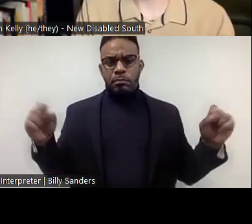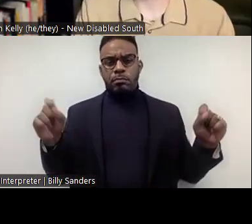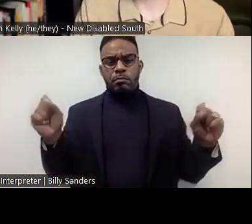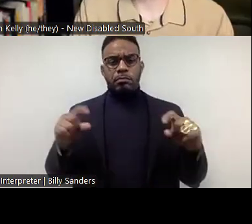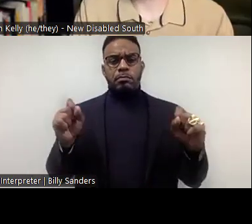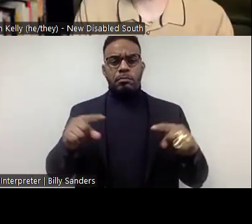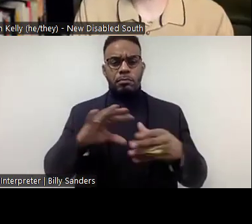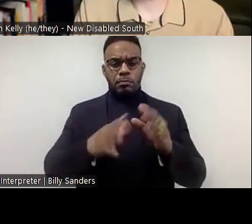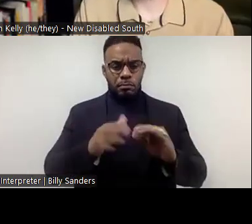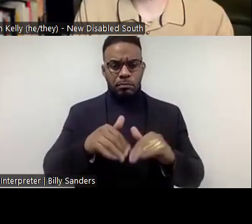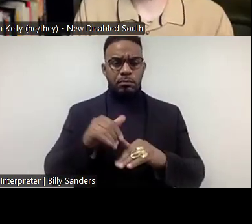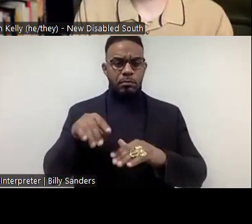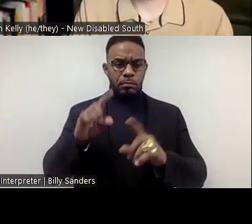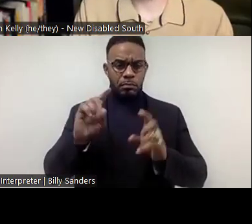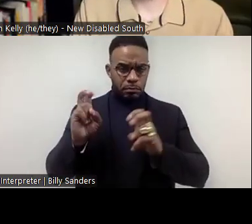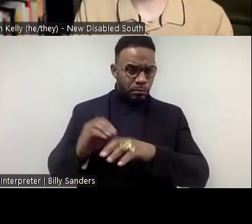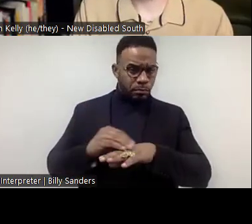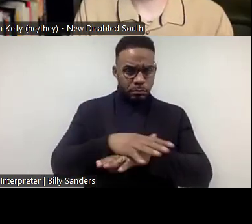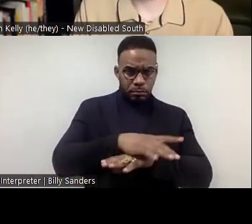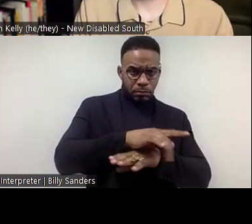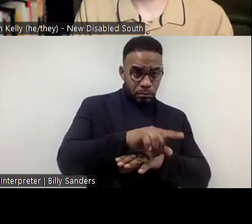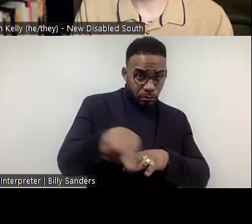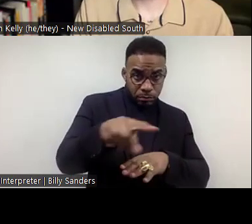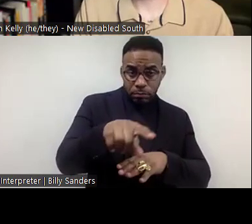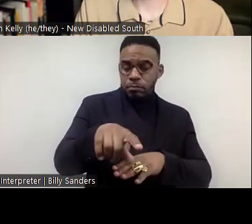ve seen that impact. And sending in those stories about